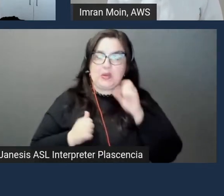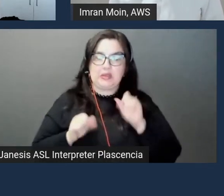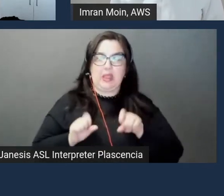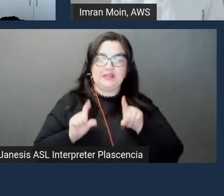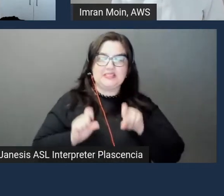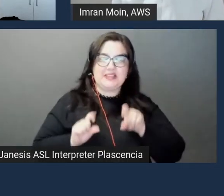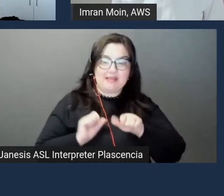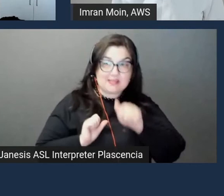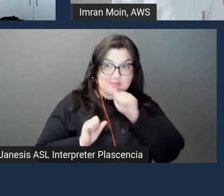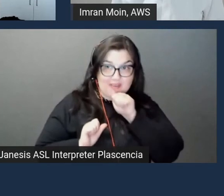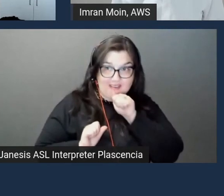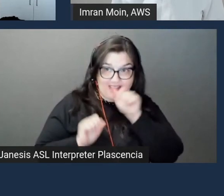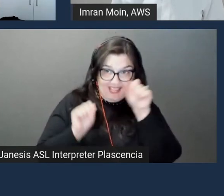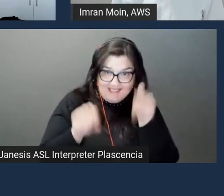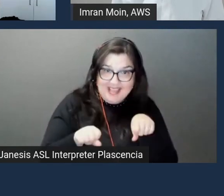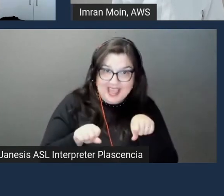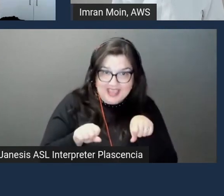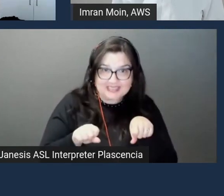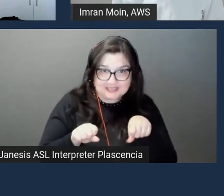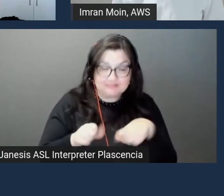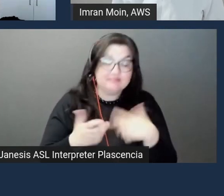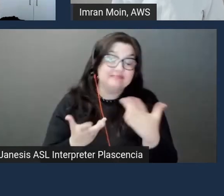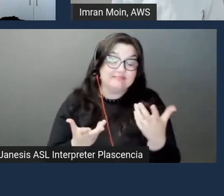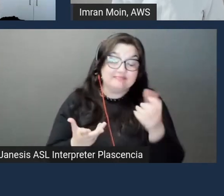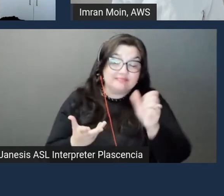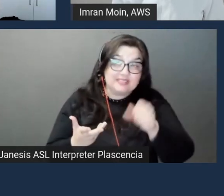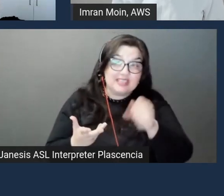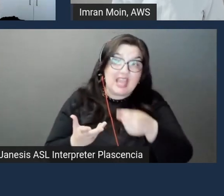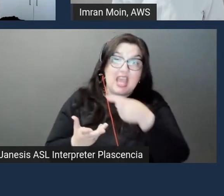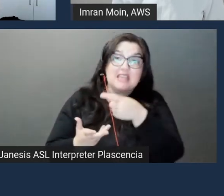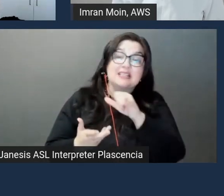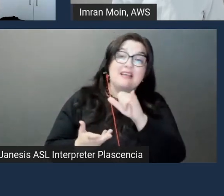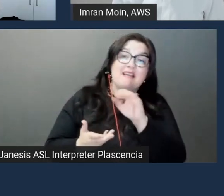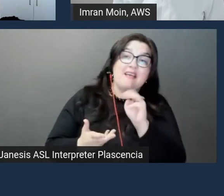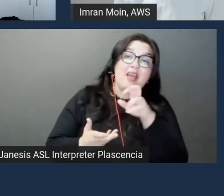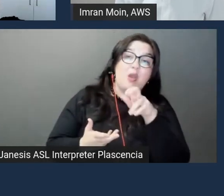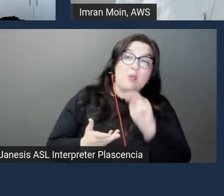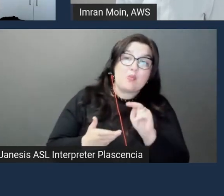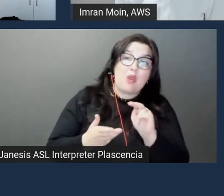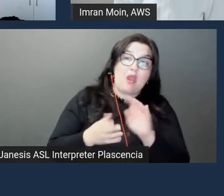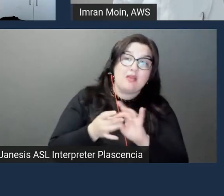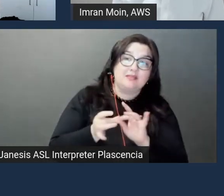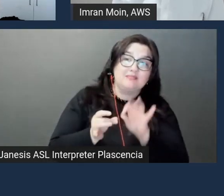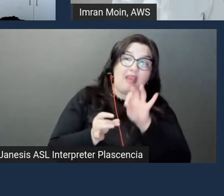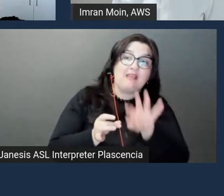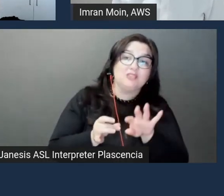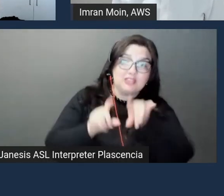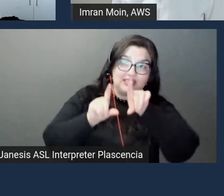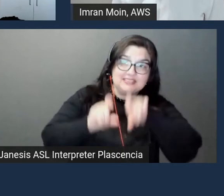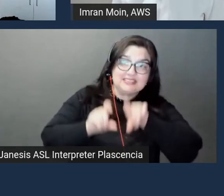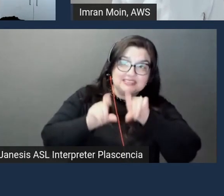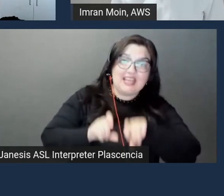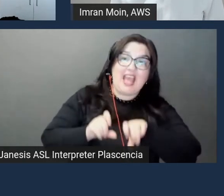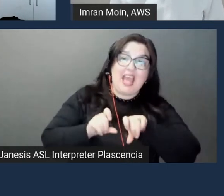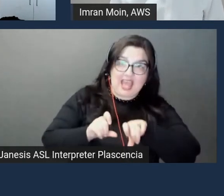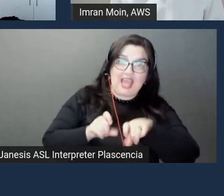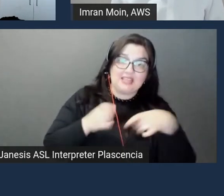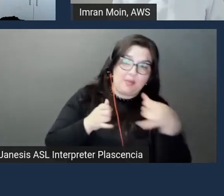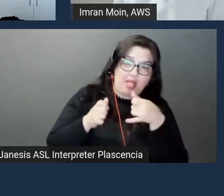there is this test playground you mentioned, Imran, like where people can actually play with the, test facility where you can actually play around